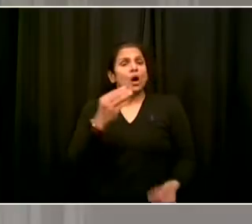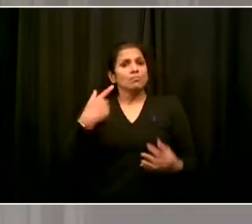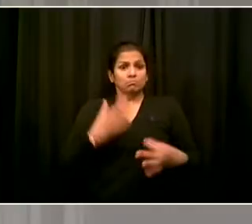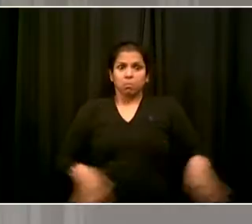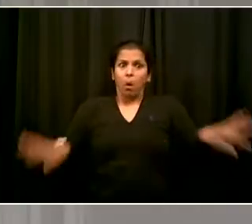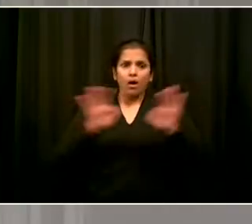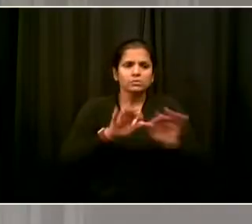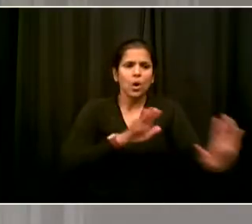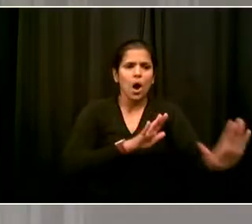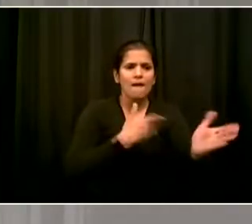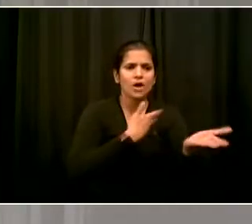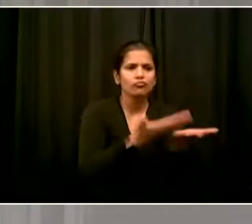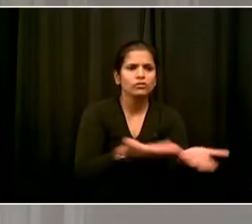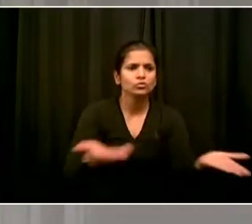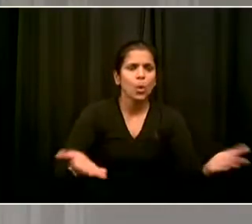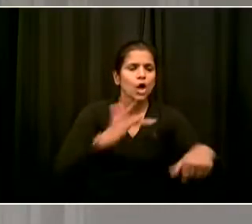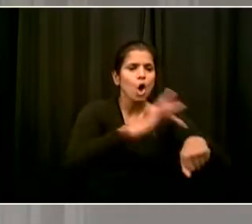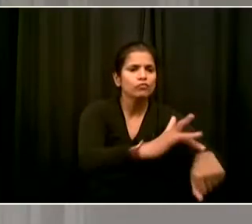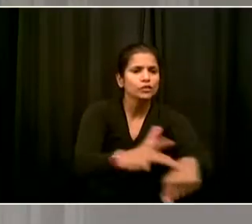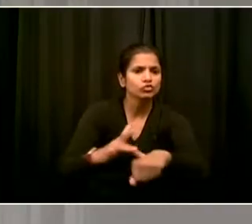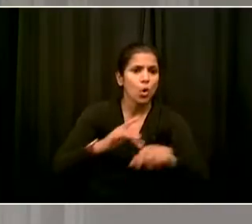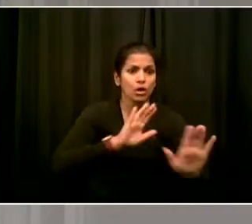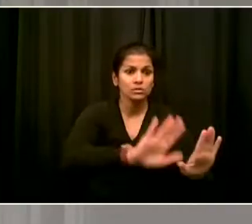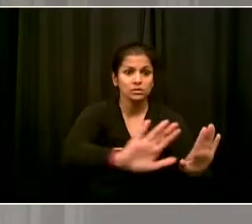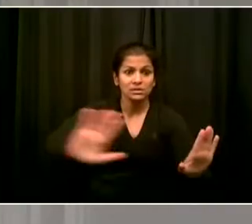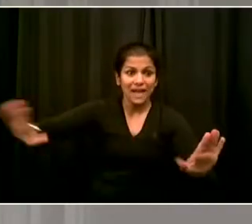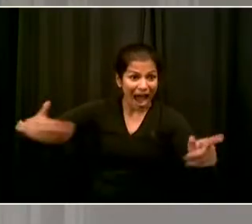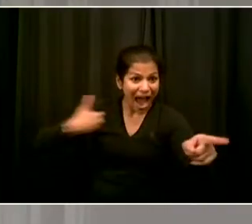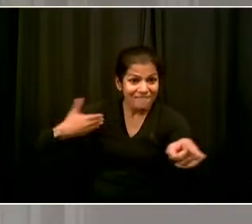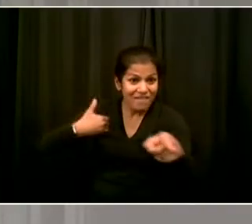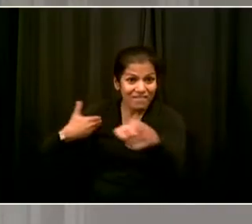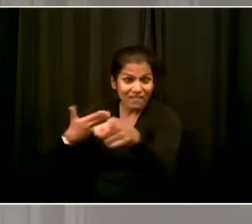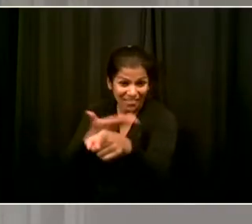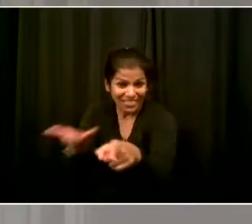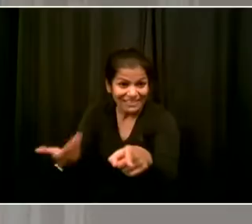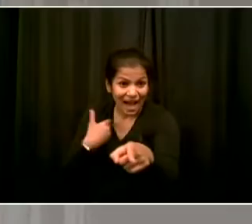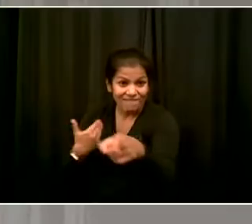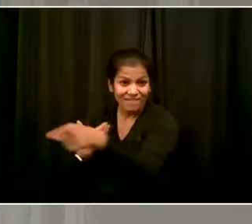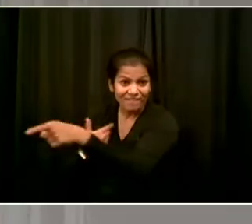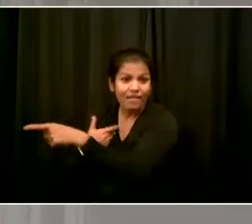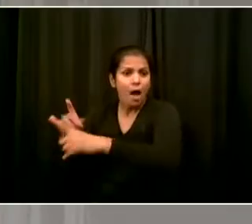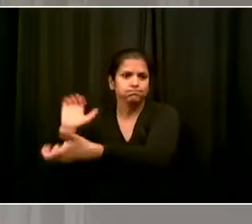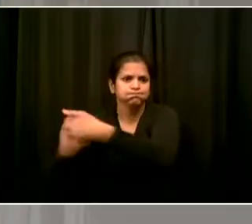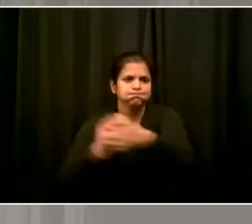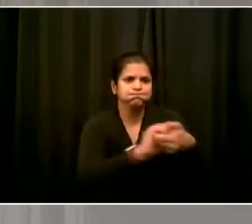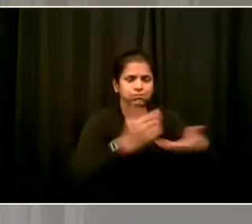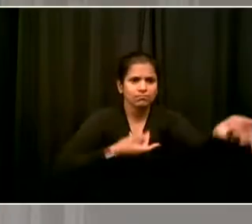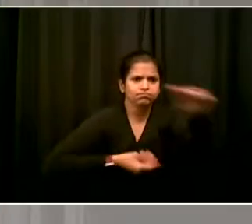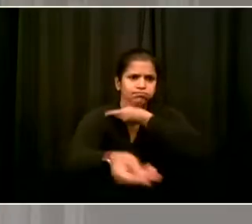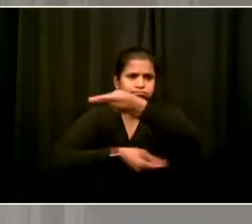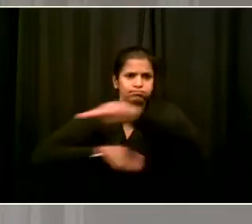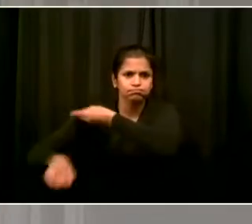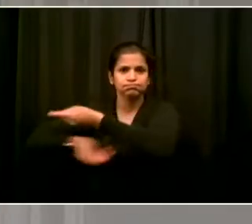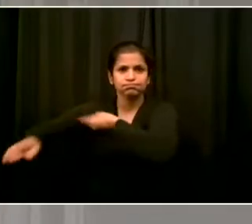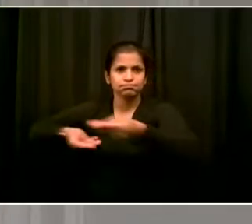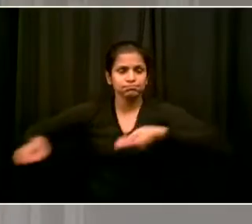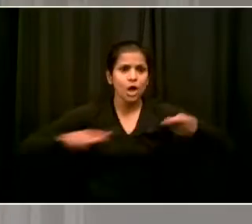THAT UNLOCKED THE TEST AND TRACE CORPS TO PREVENT THOUUANSDSDSO F INFECTIONS IN THE CITY AND T THE